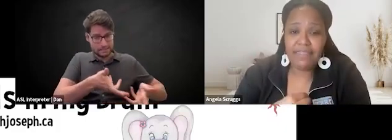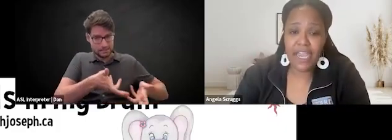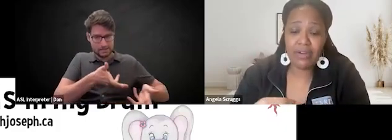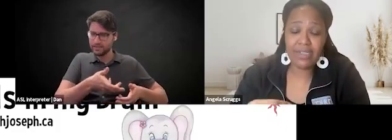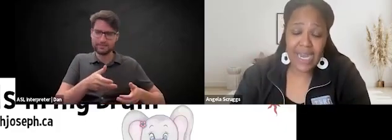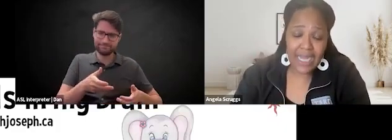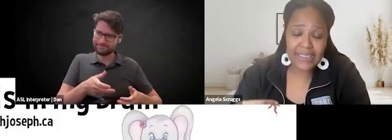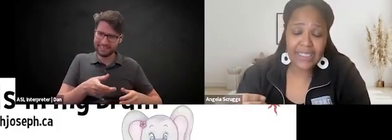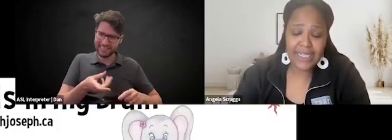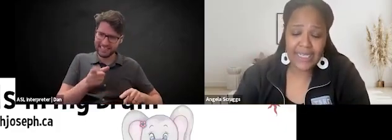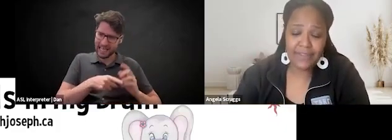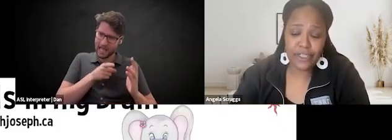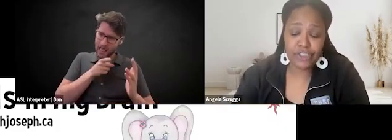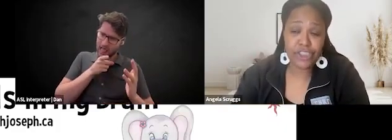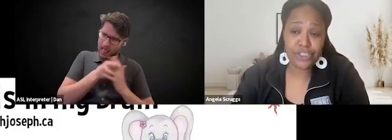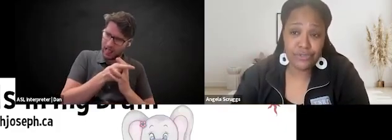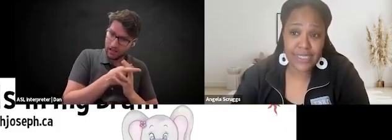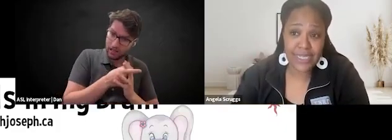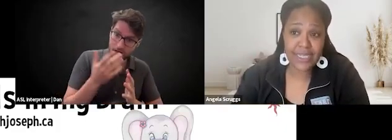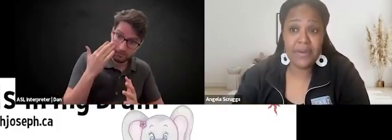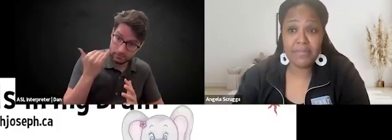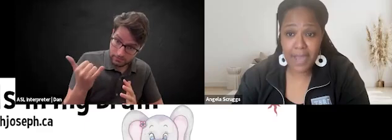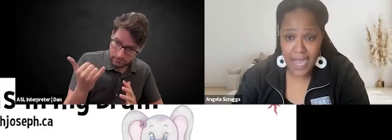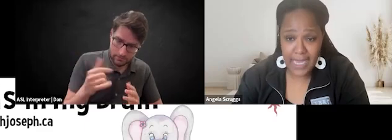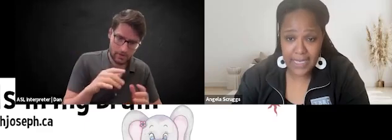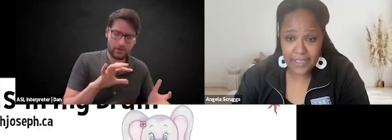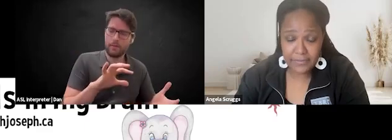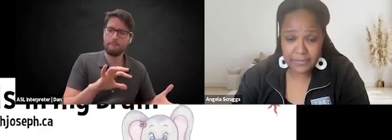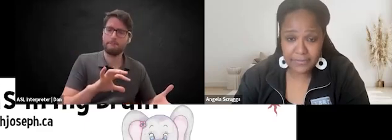they are not in their choosing mind.